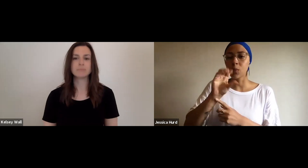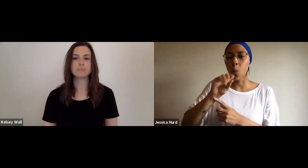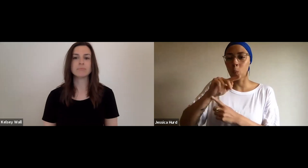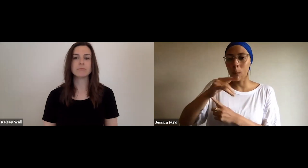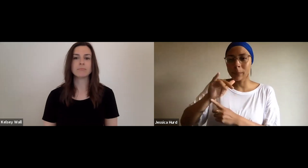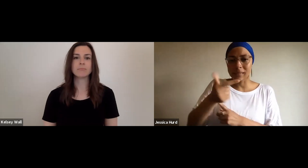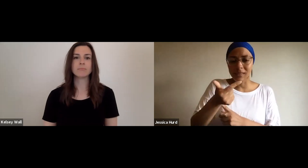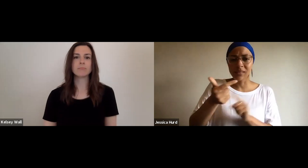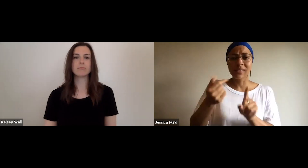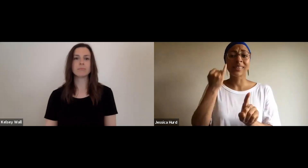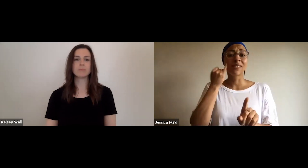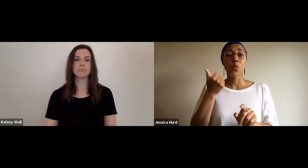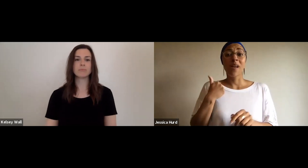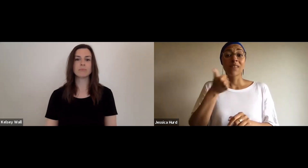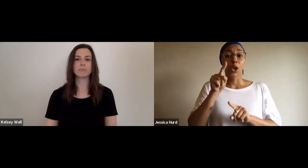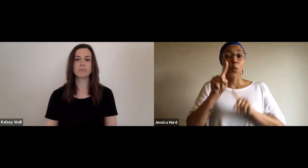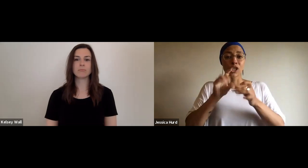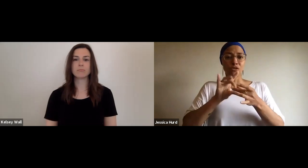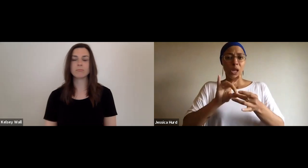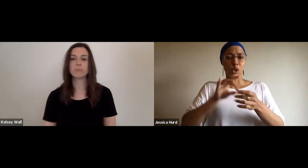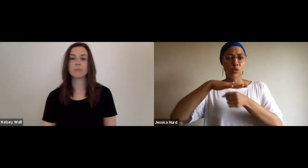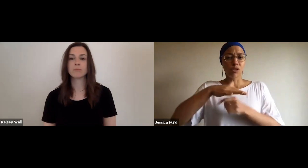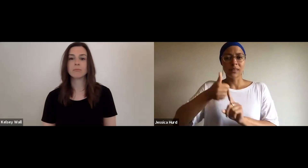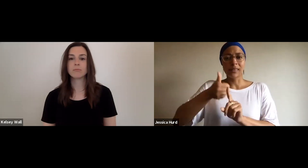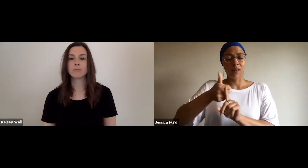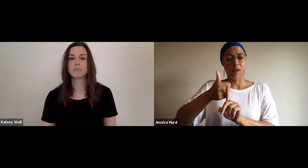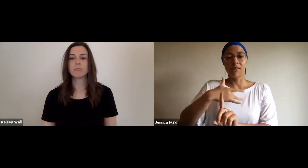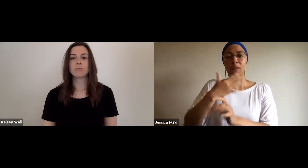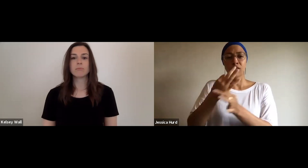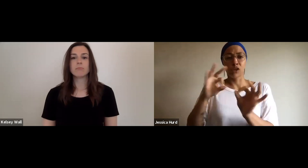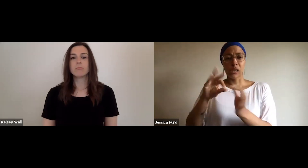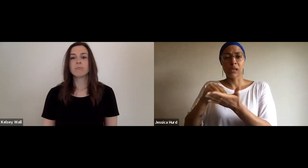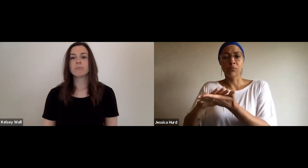and talk about how we can cope with stress itself.